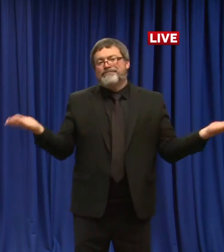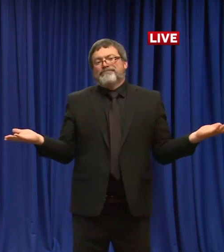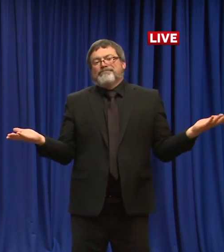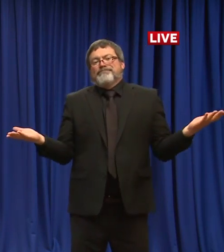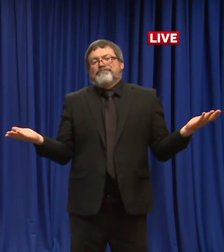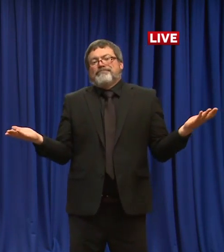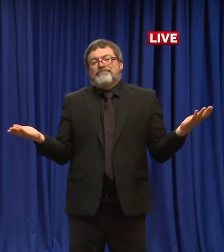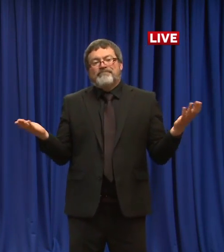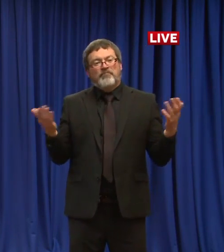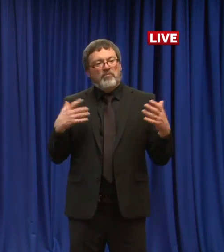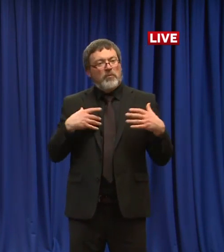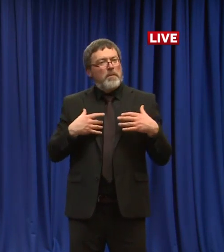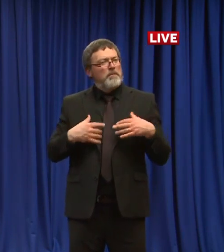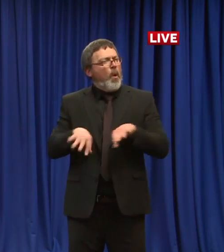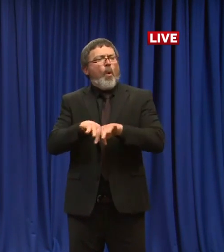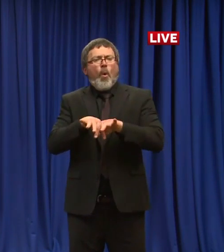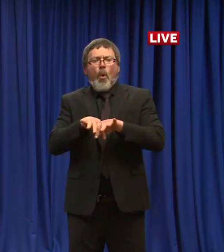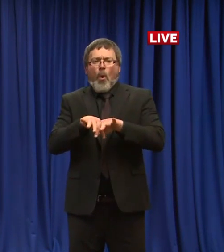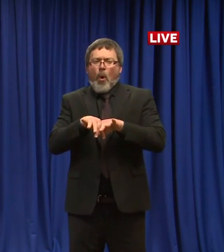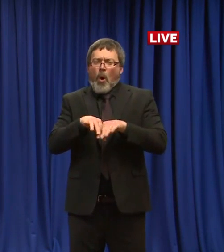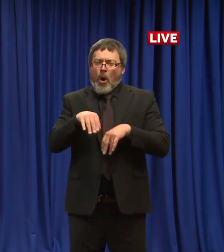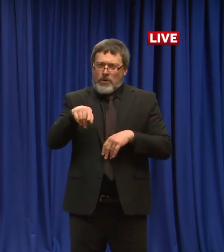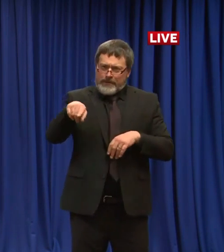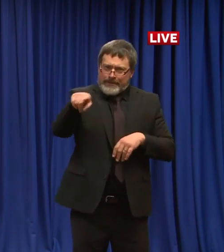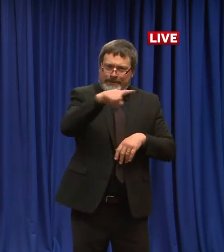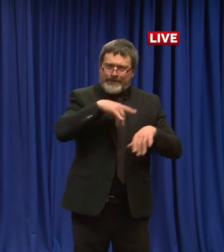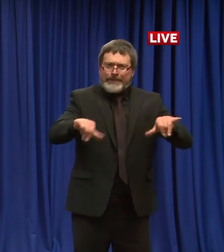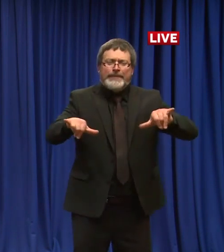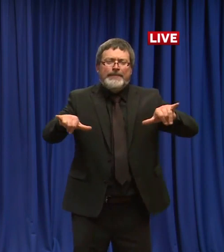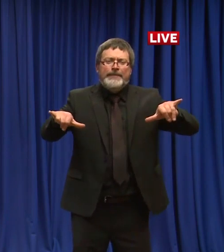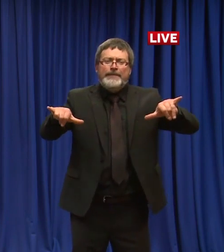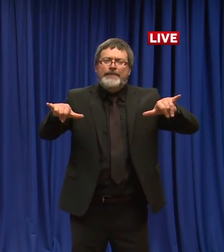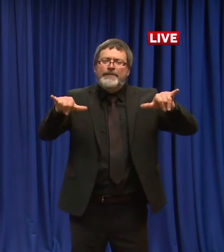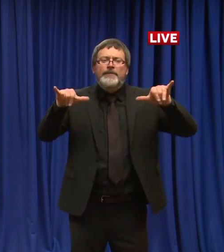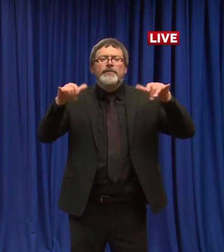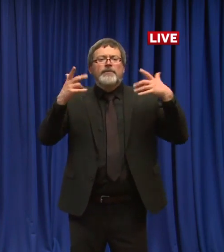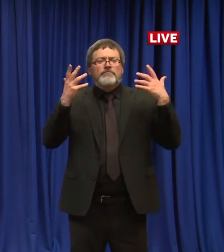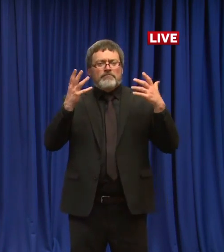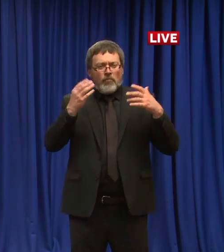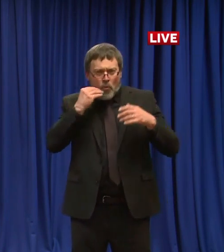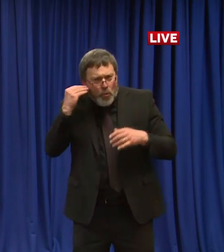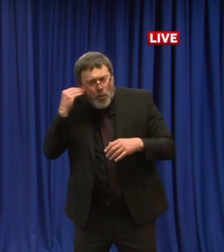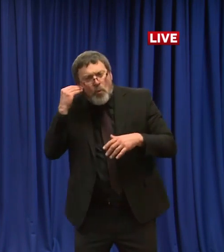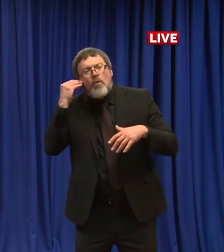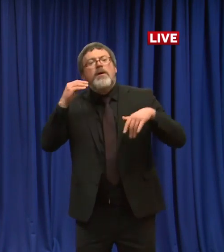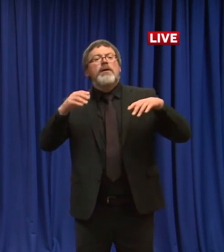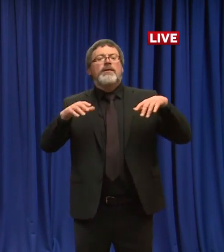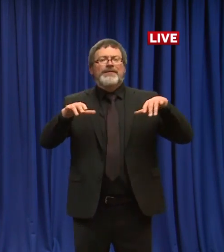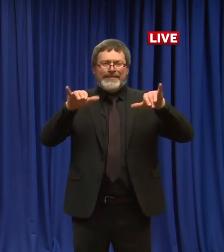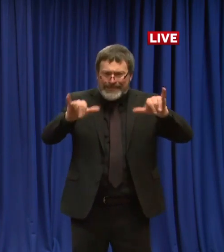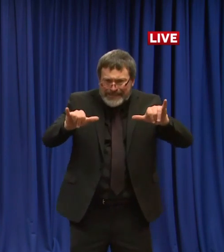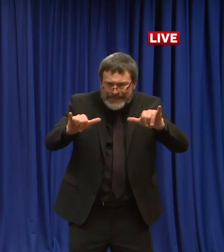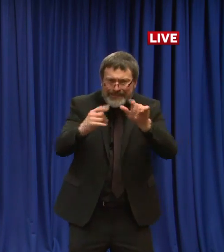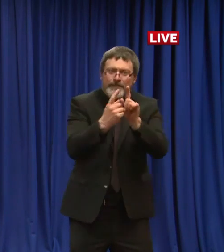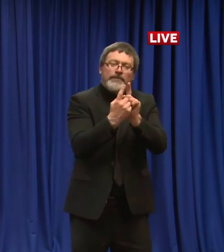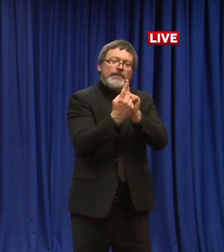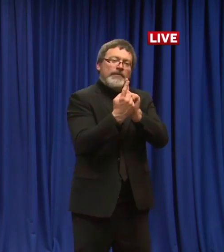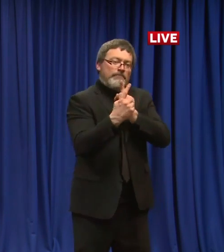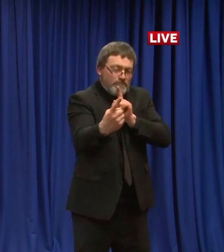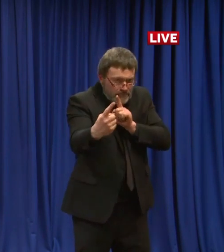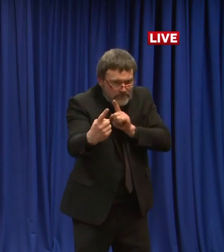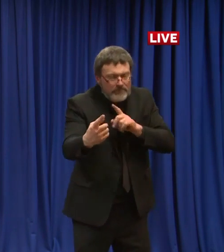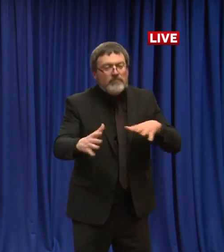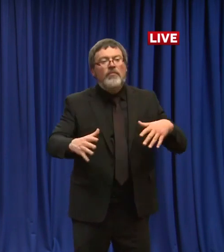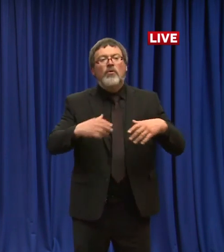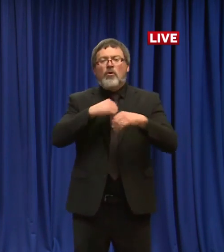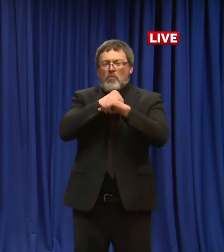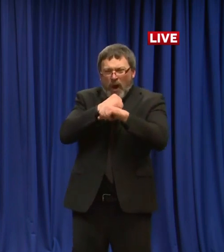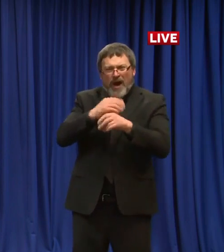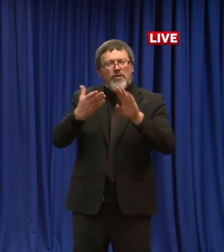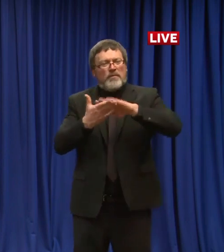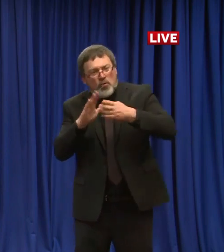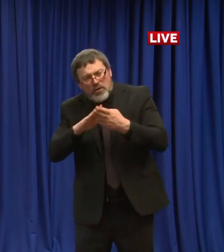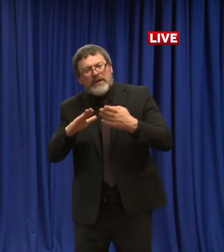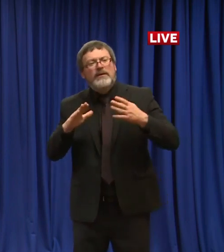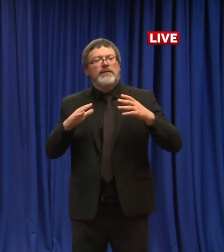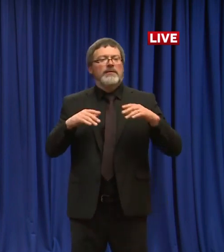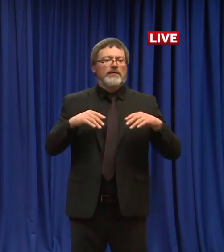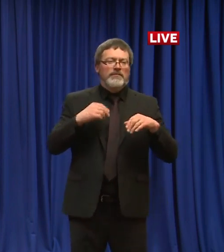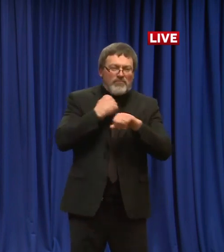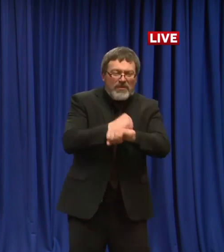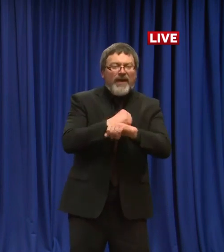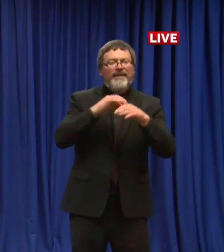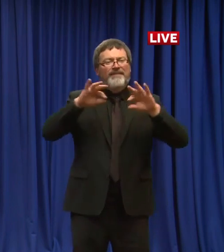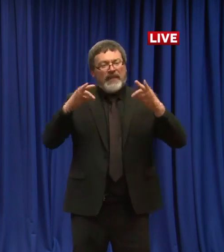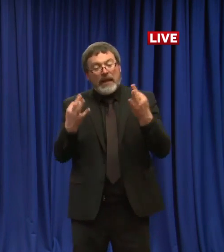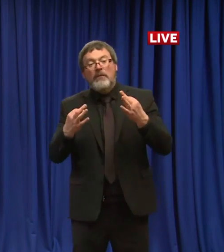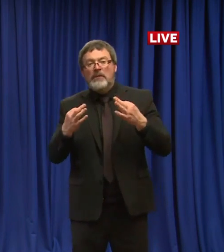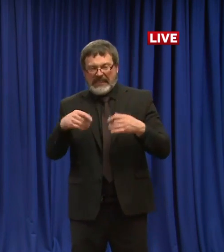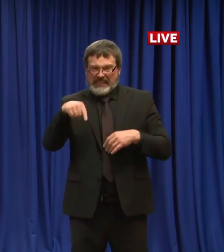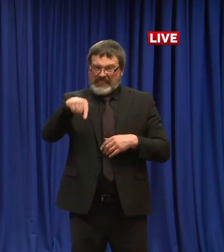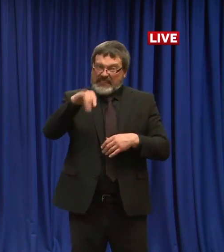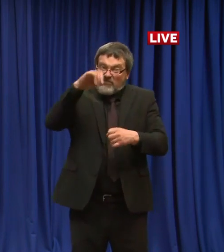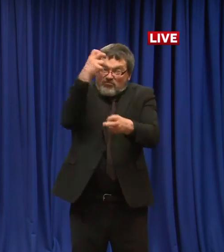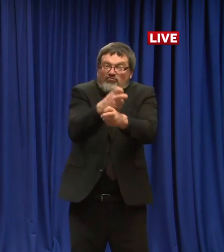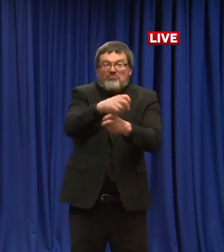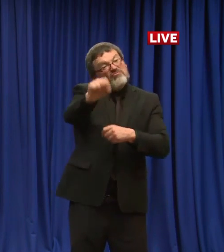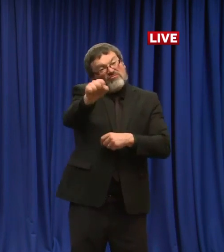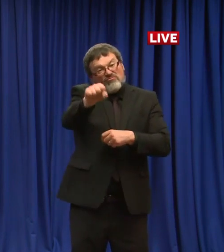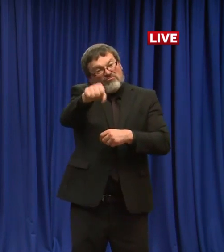FINALLY HITS ZERO WE DON’T KNOW BUT UNTIL THEN WE ALL HAVE TO REMAIN VERY VIGILANT IN TERMS OF OUR RESPONSIBILITY TO OURSELVES AND OUR FAMILY AND THE PUBLIC HEALTH AND AND SAFETY OF OUR